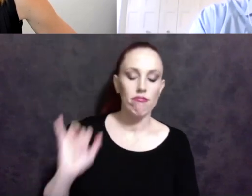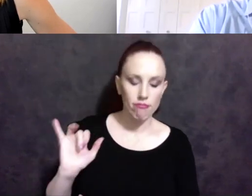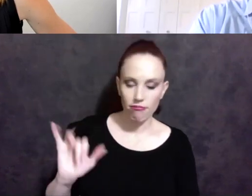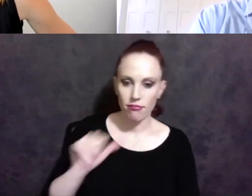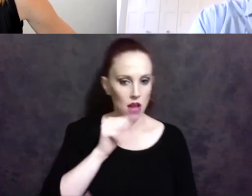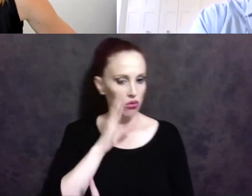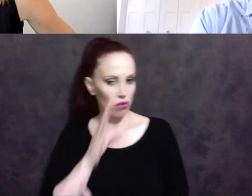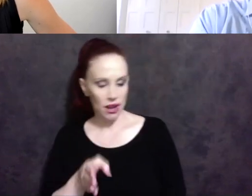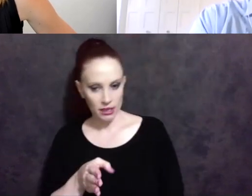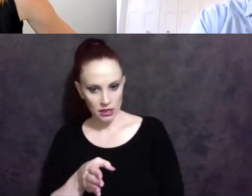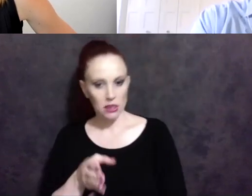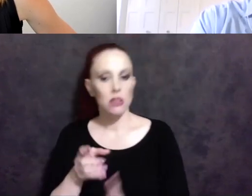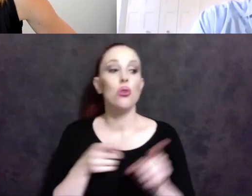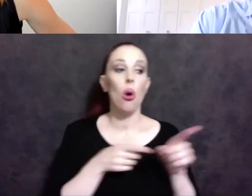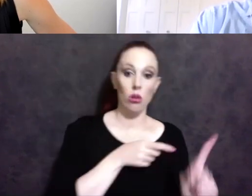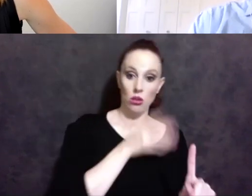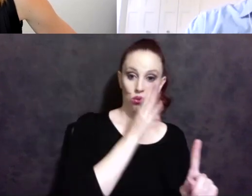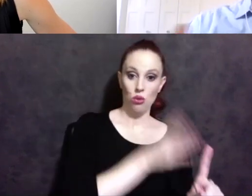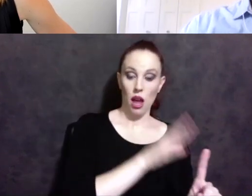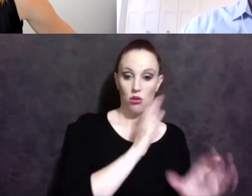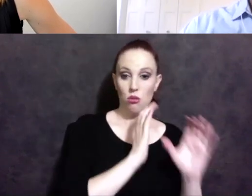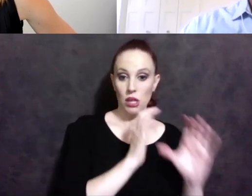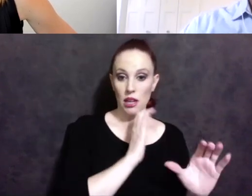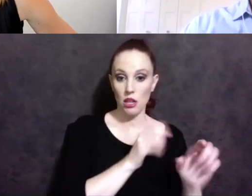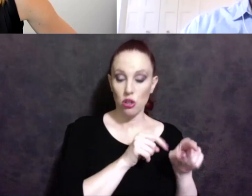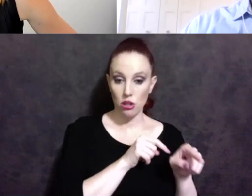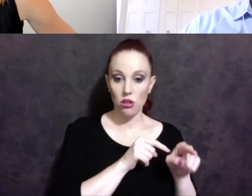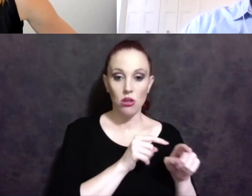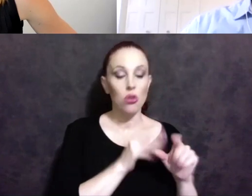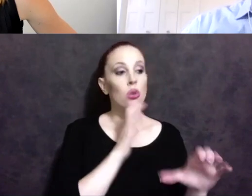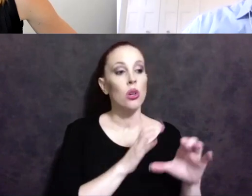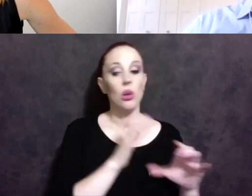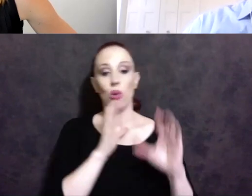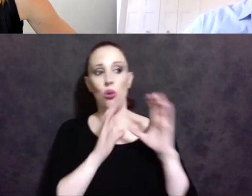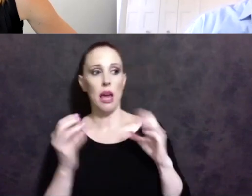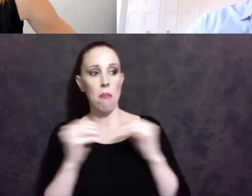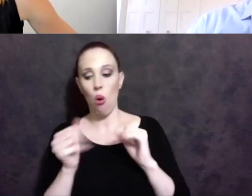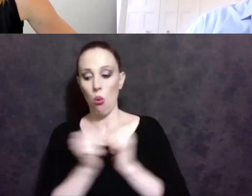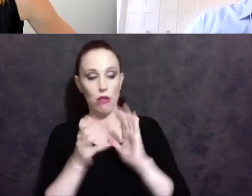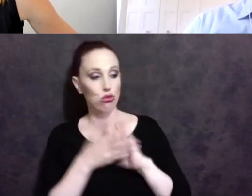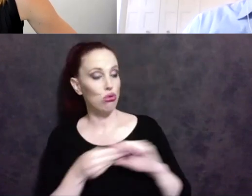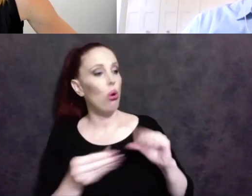of direct communication, communicating more in story could be perceived as being deceitful